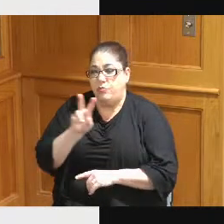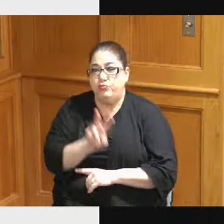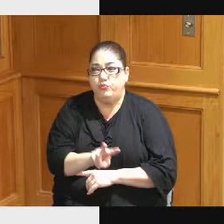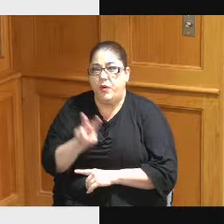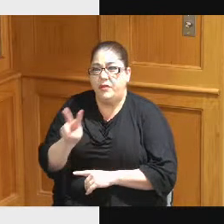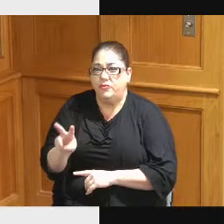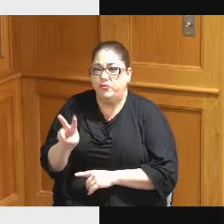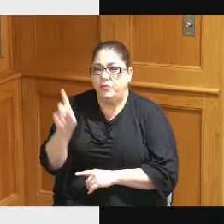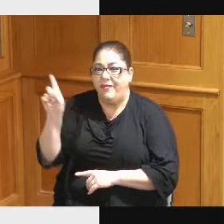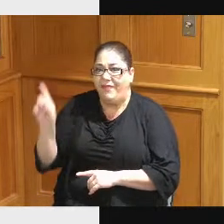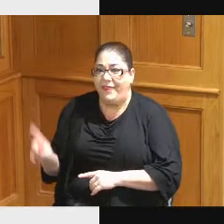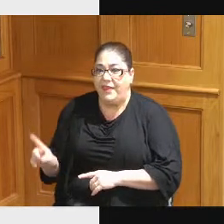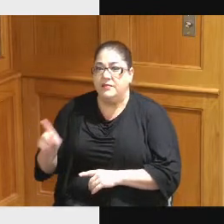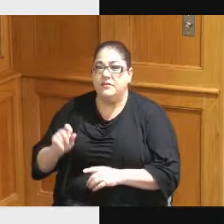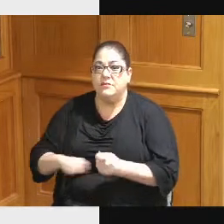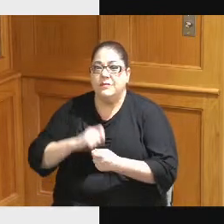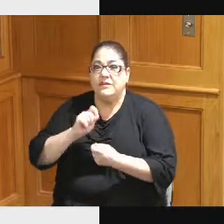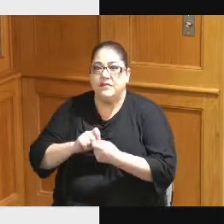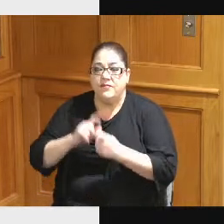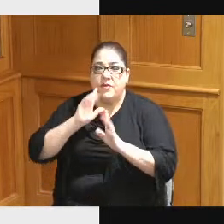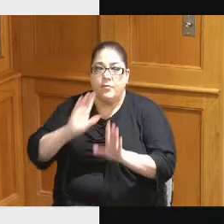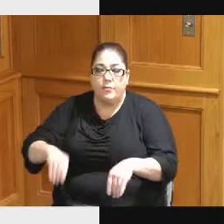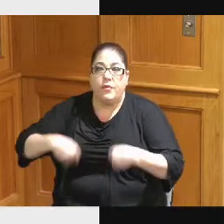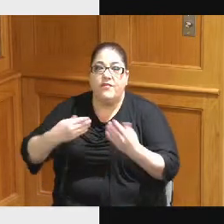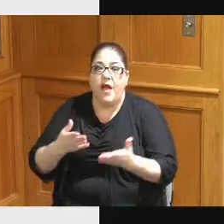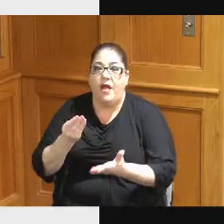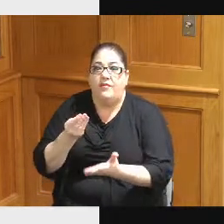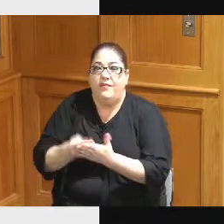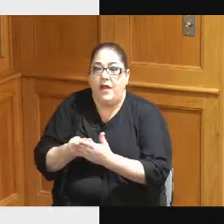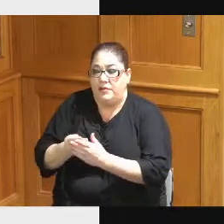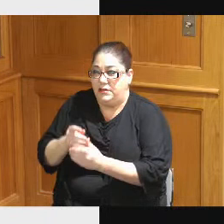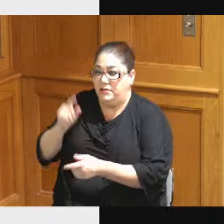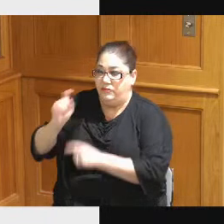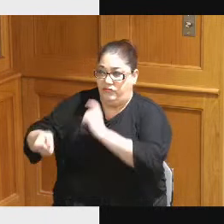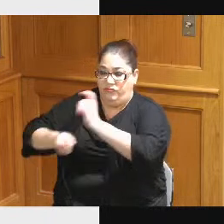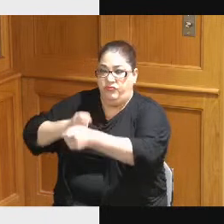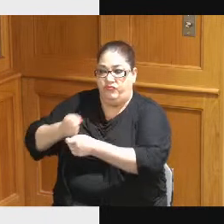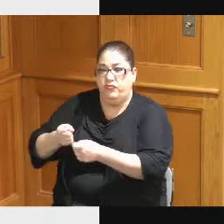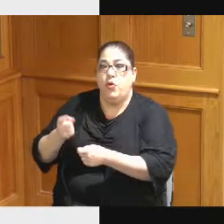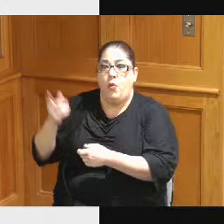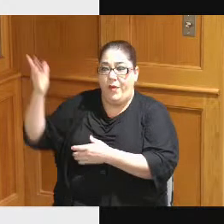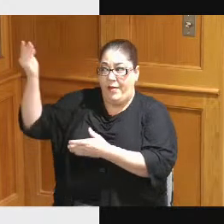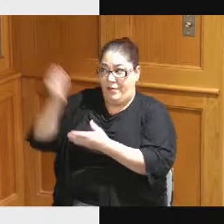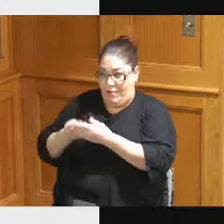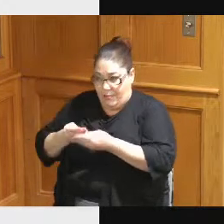them which we specifically provide funding to that we pay us funding through to some of them